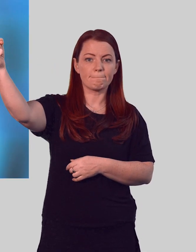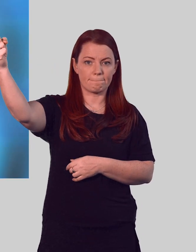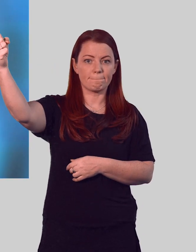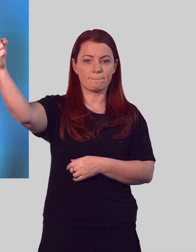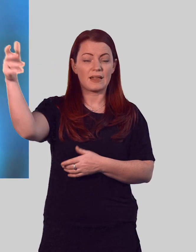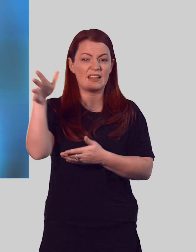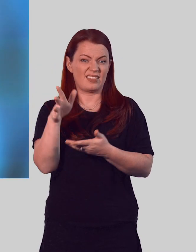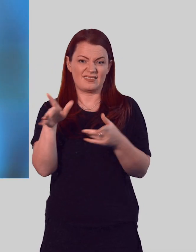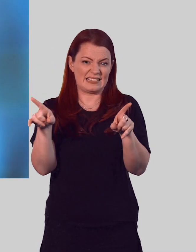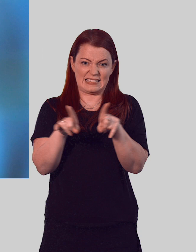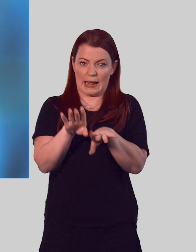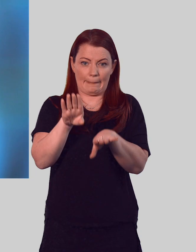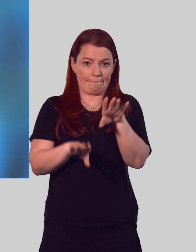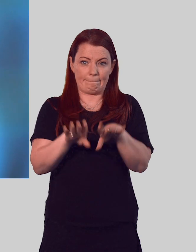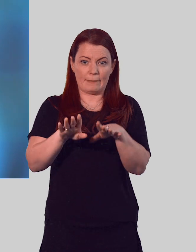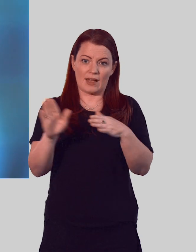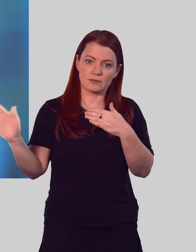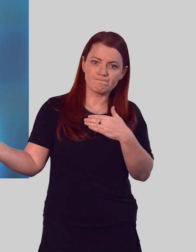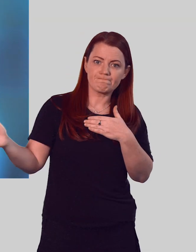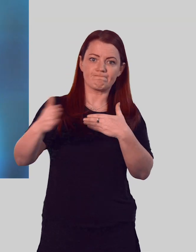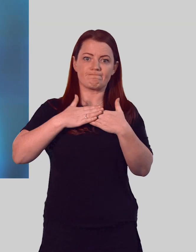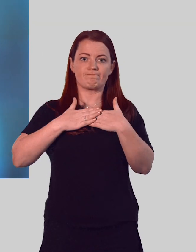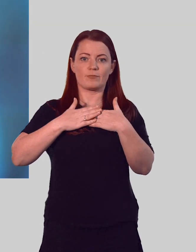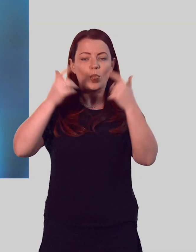shutting your hotel door and just being inside the room.